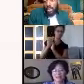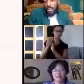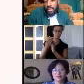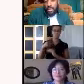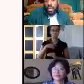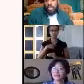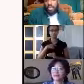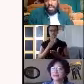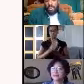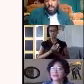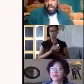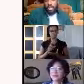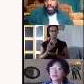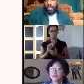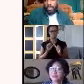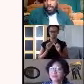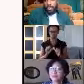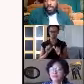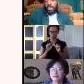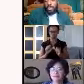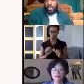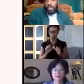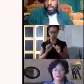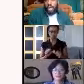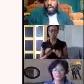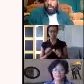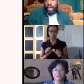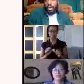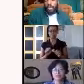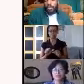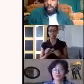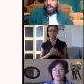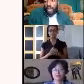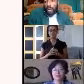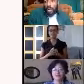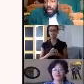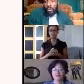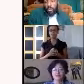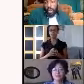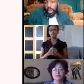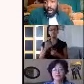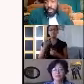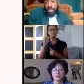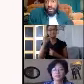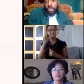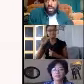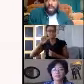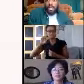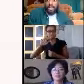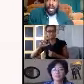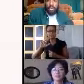because I think that's when we refer to that community of care, will really help to establish